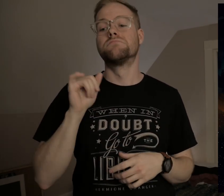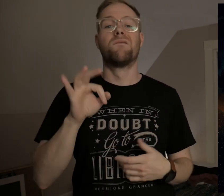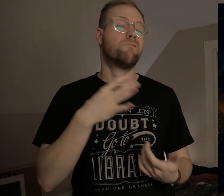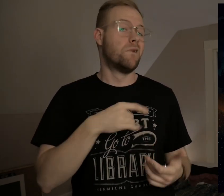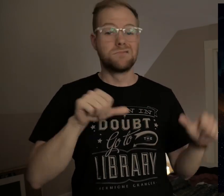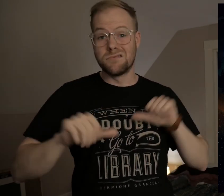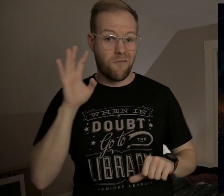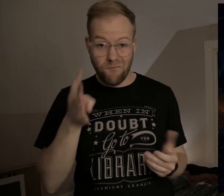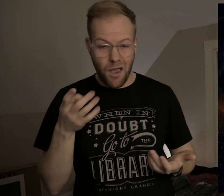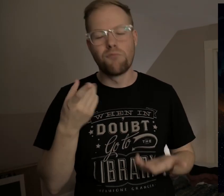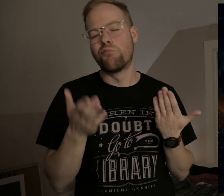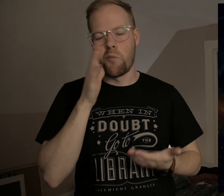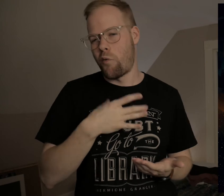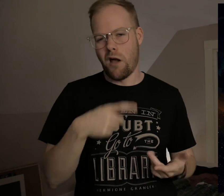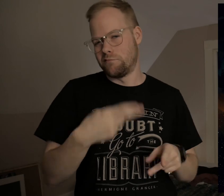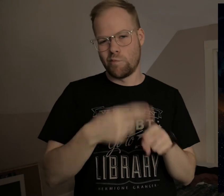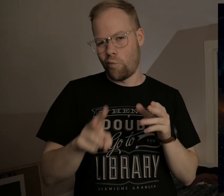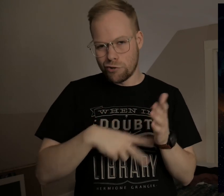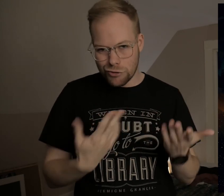If you like sci-fi, you’ll probably enjoy this quick little read.